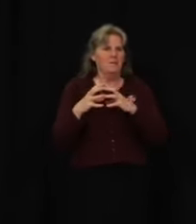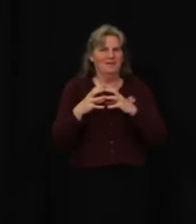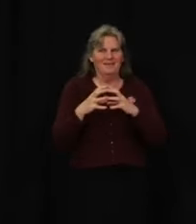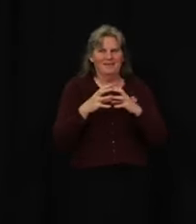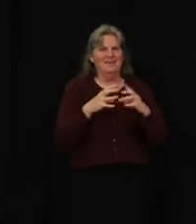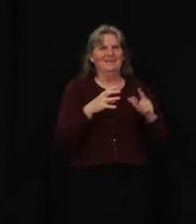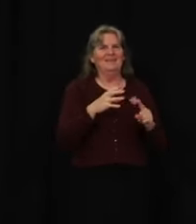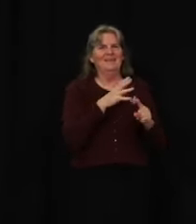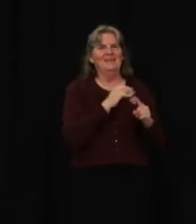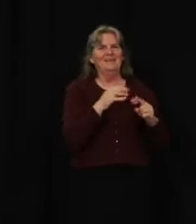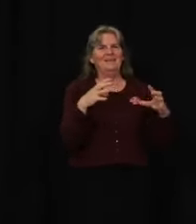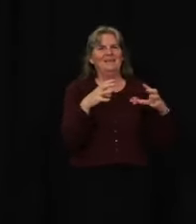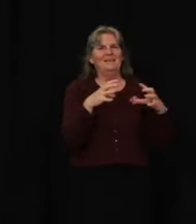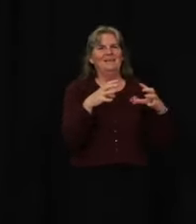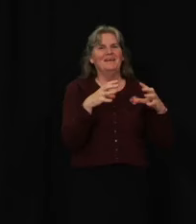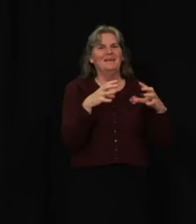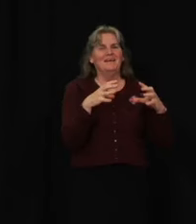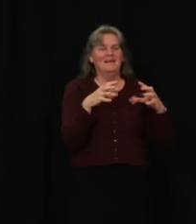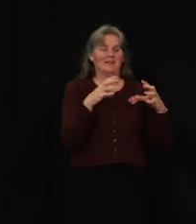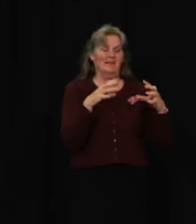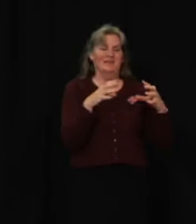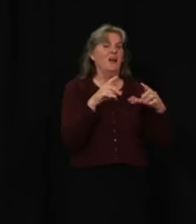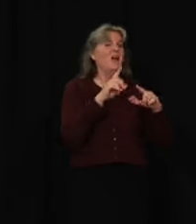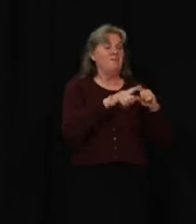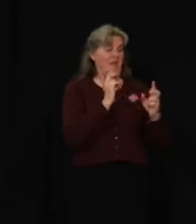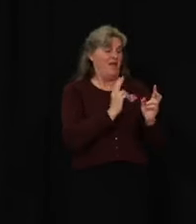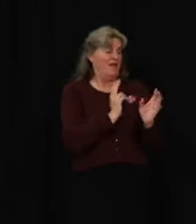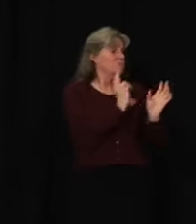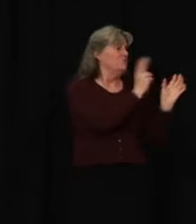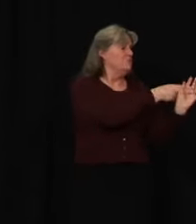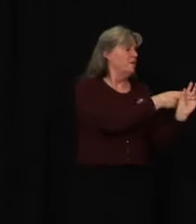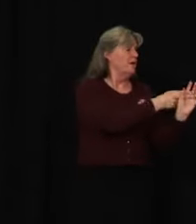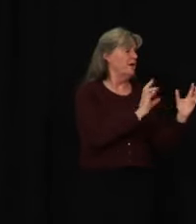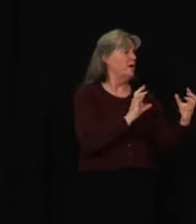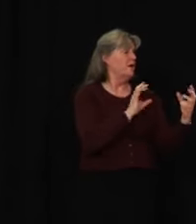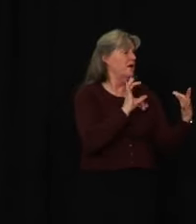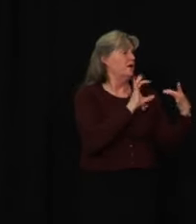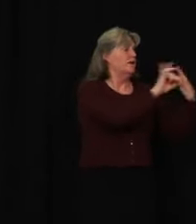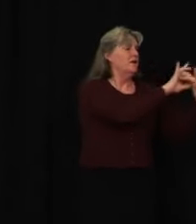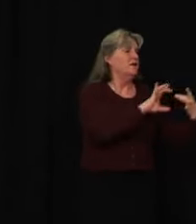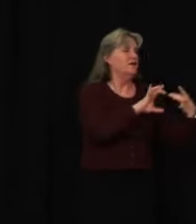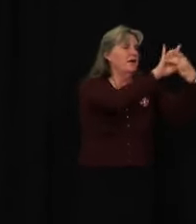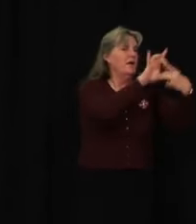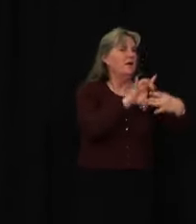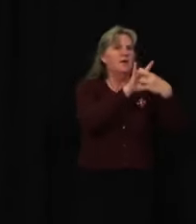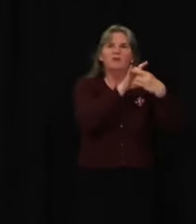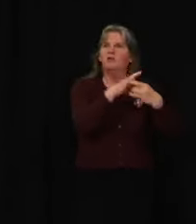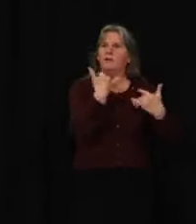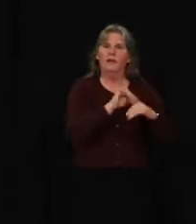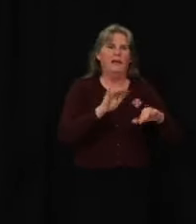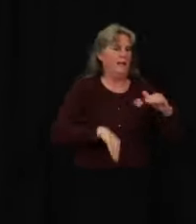And members of the household may not join up with more than one other household, or bubble.